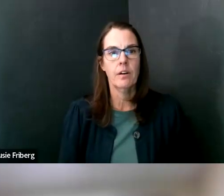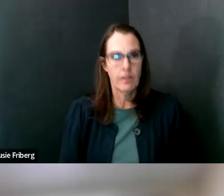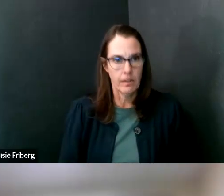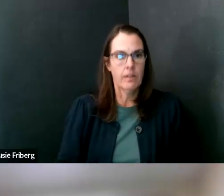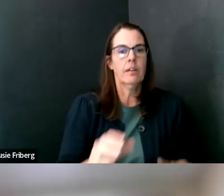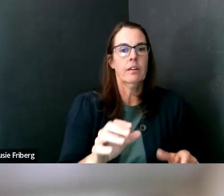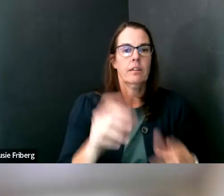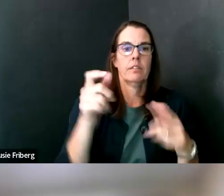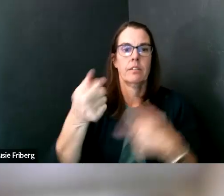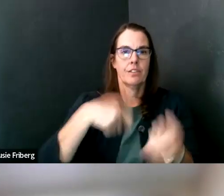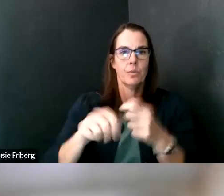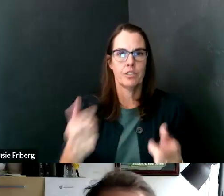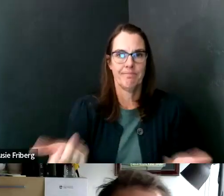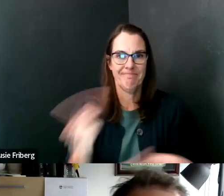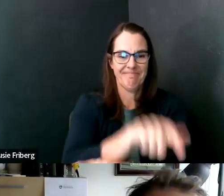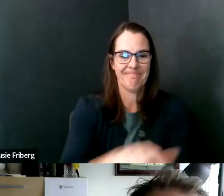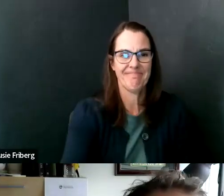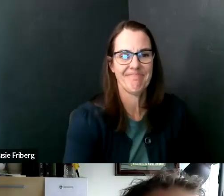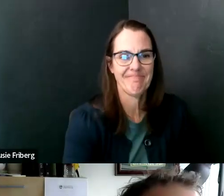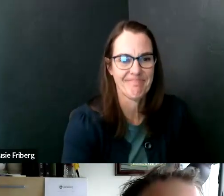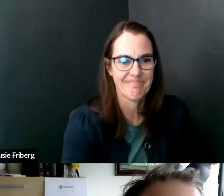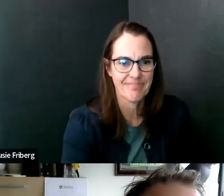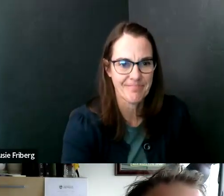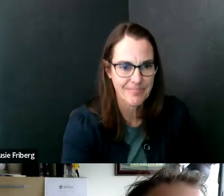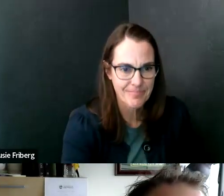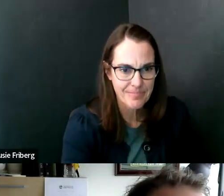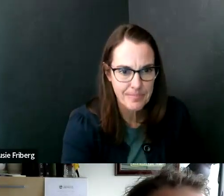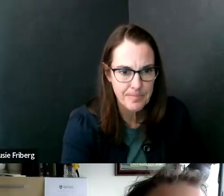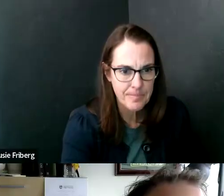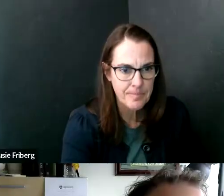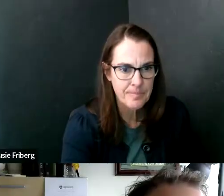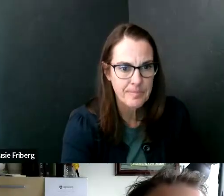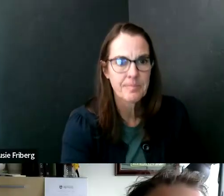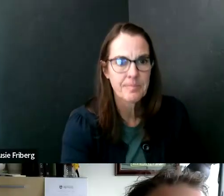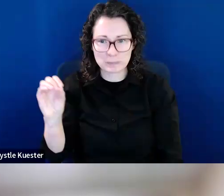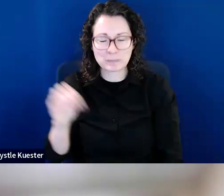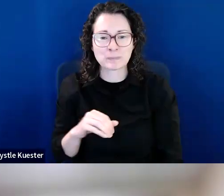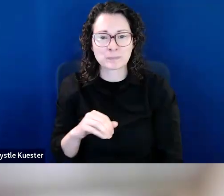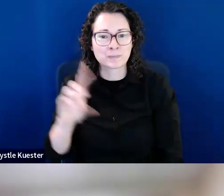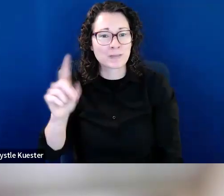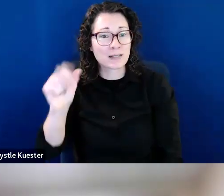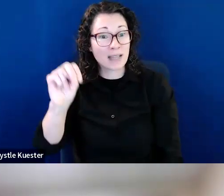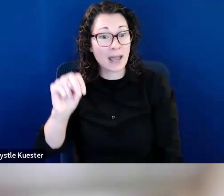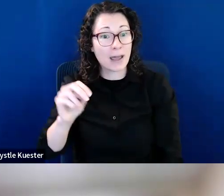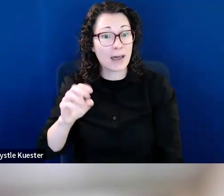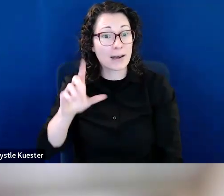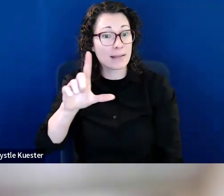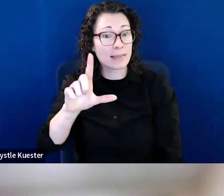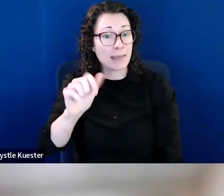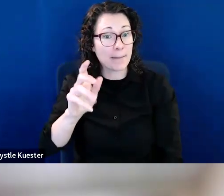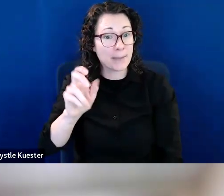Thank Thank you, Mr. Castro. Um be uh board member Layman, did you have a comment or question? Yeah,